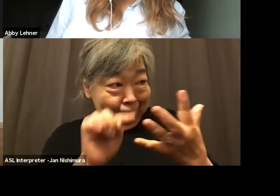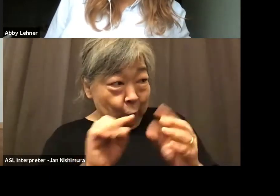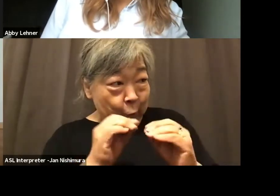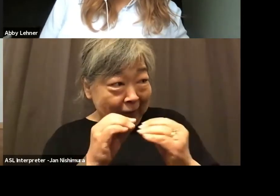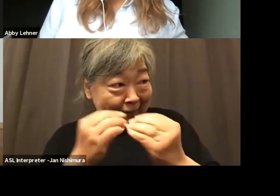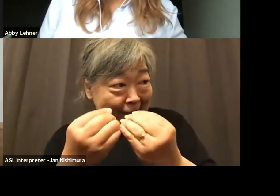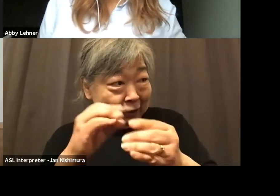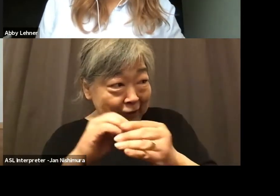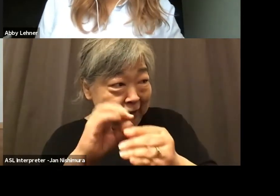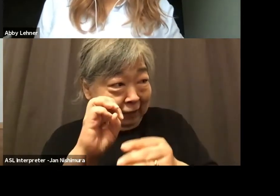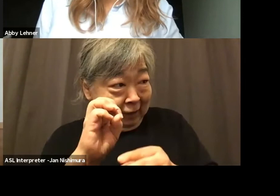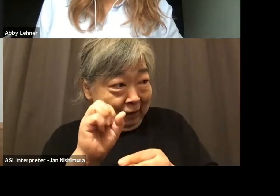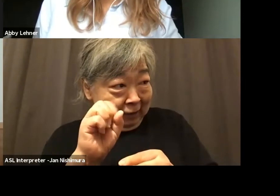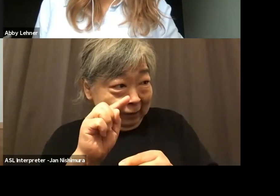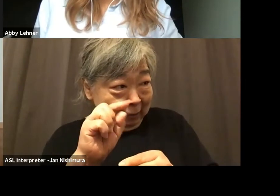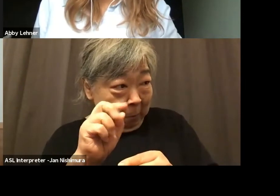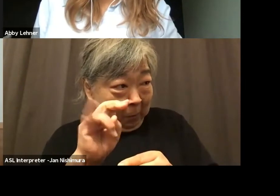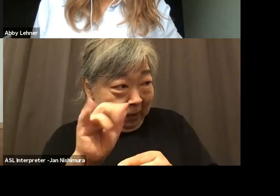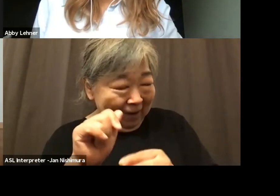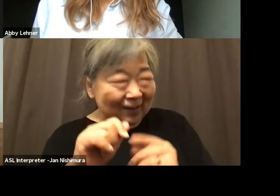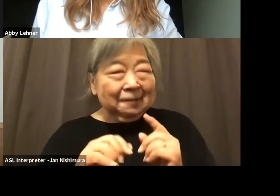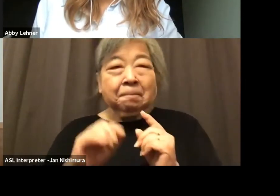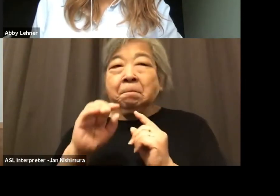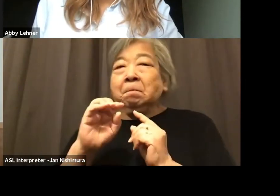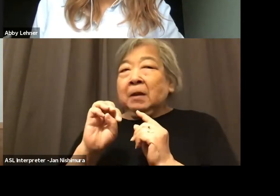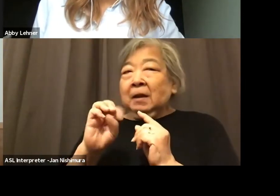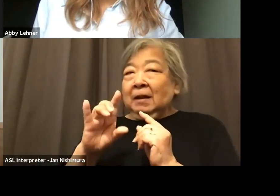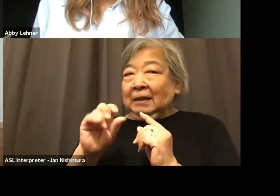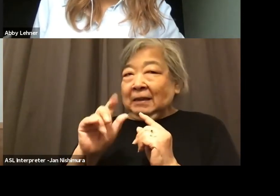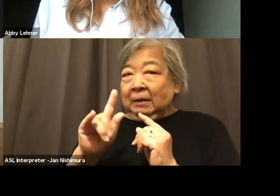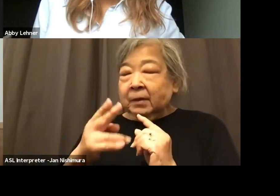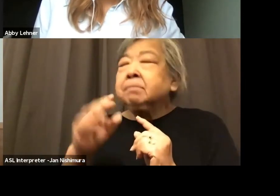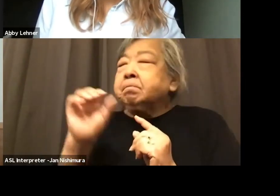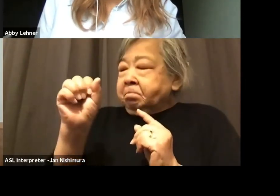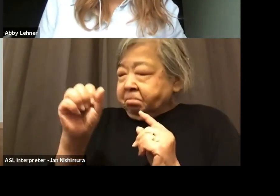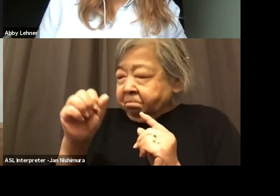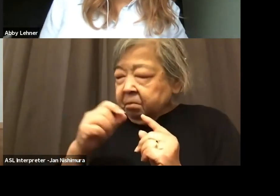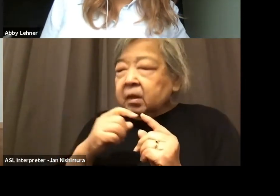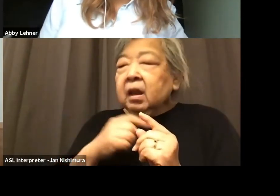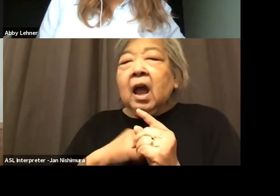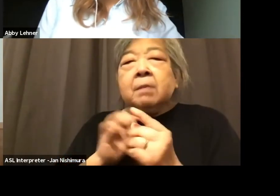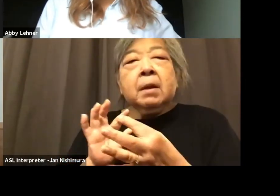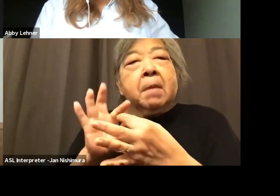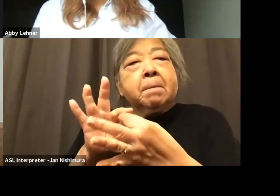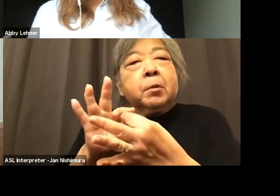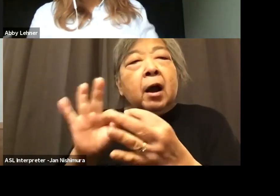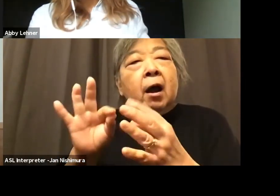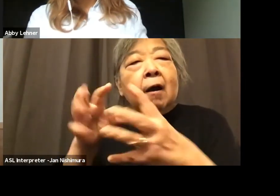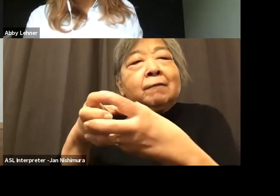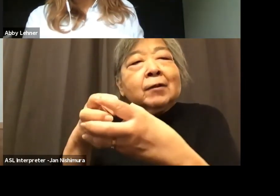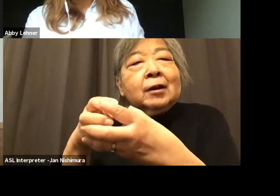Yes, I am a member of the North Estonian Blind Union and this organization